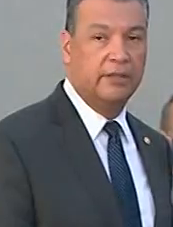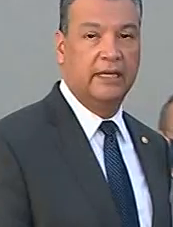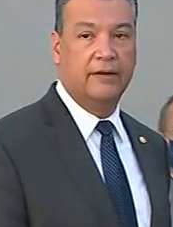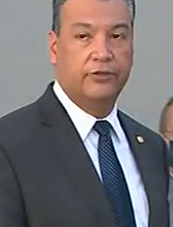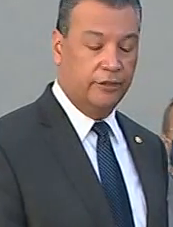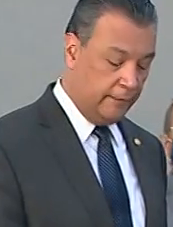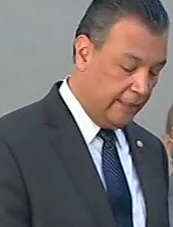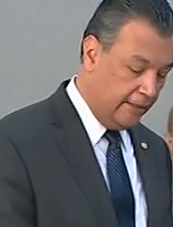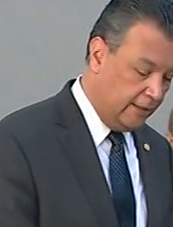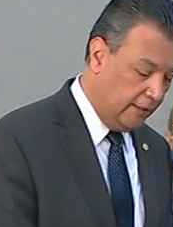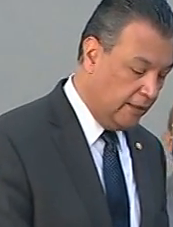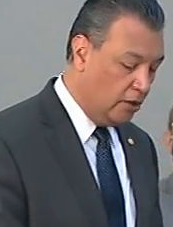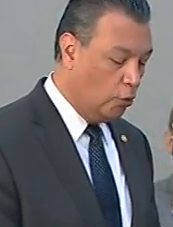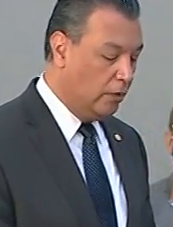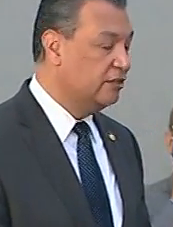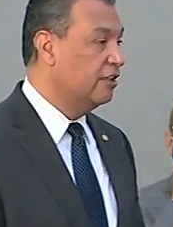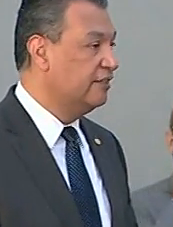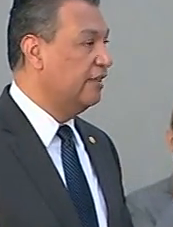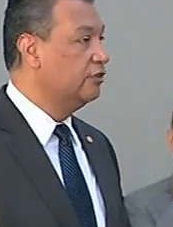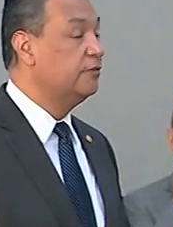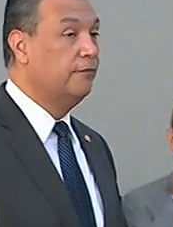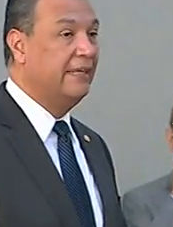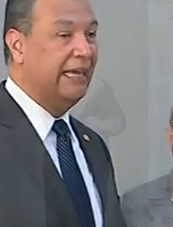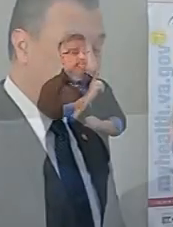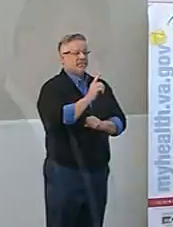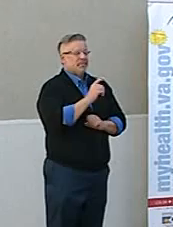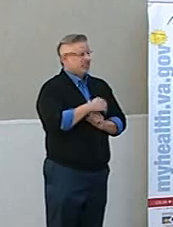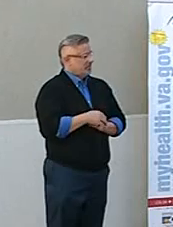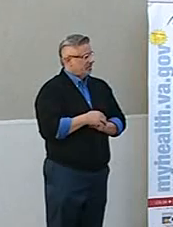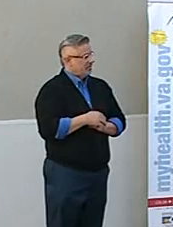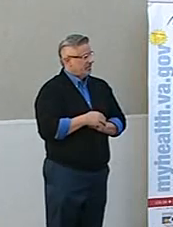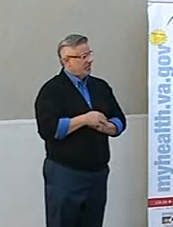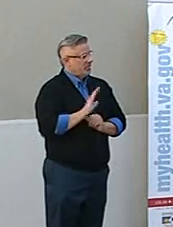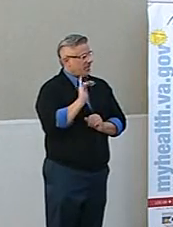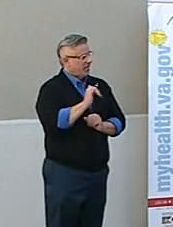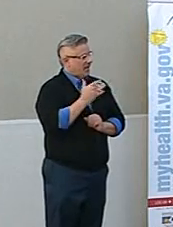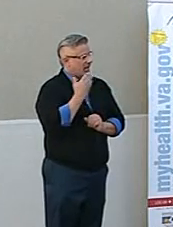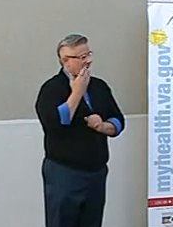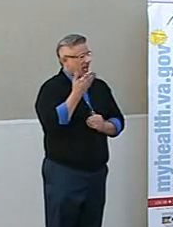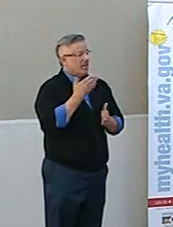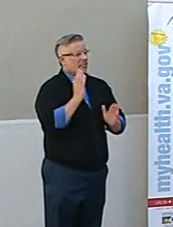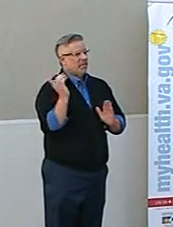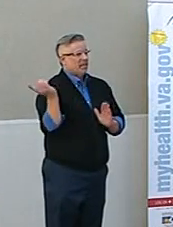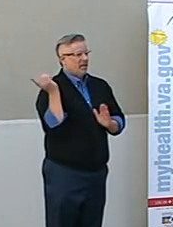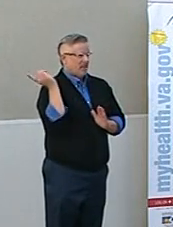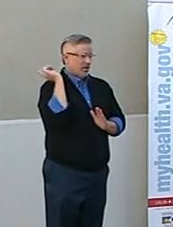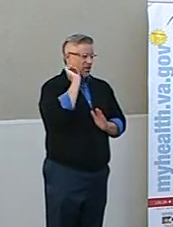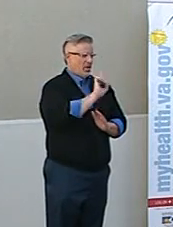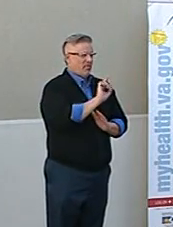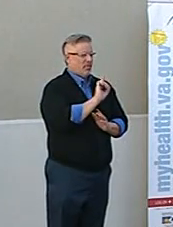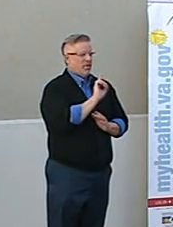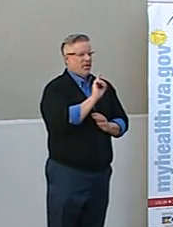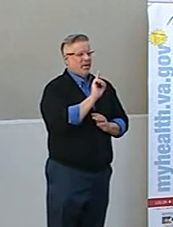elaborate. What family obligations men at the time yesterday, he said he ended up